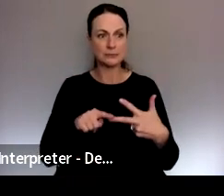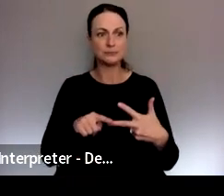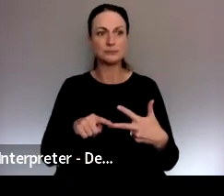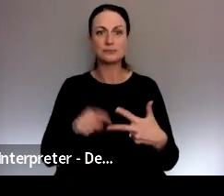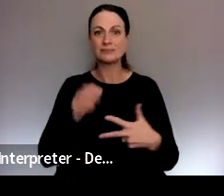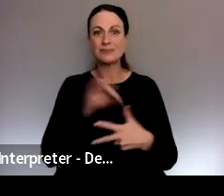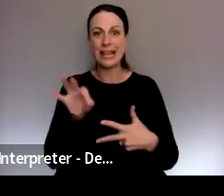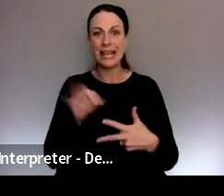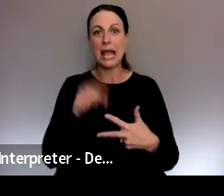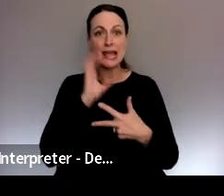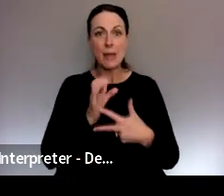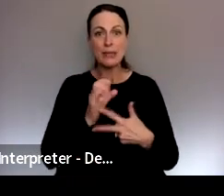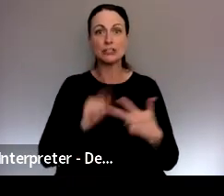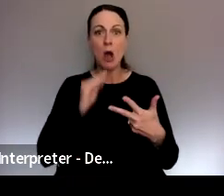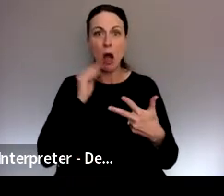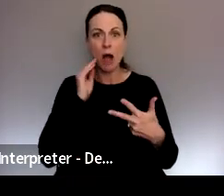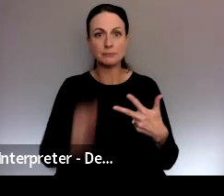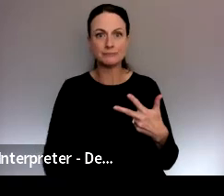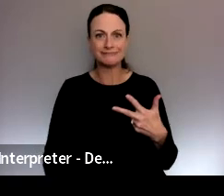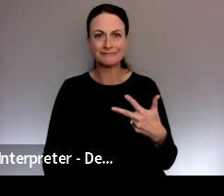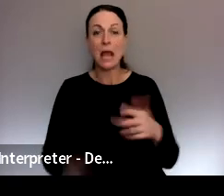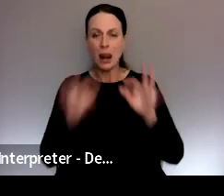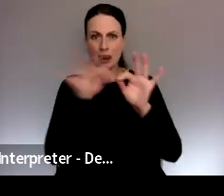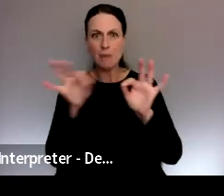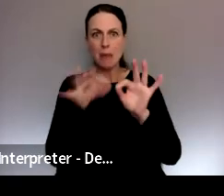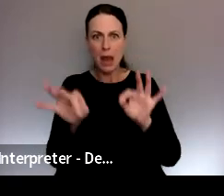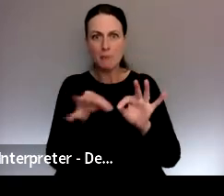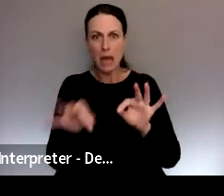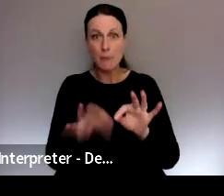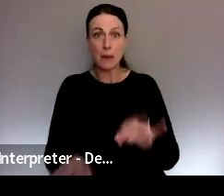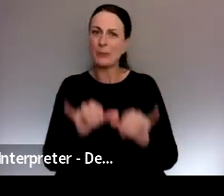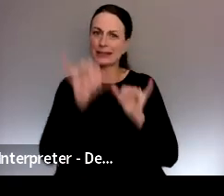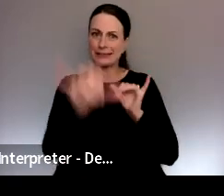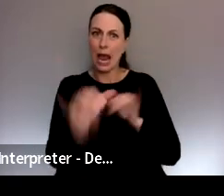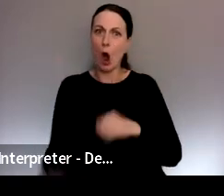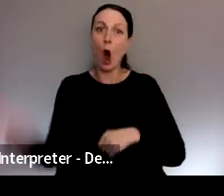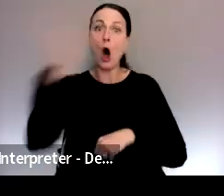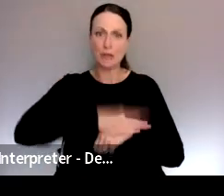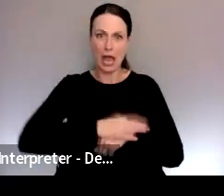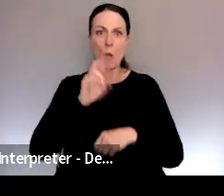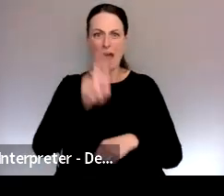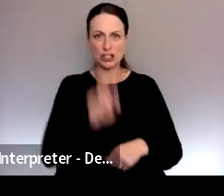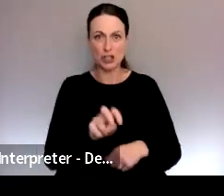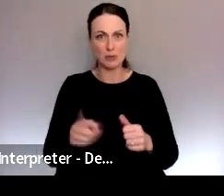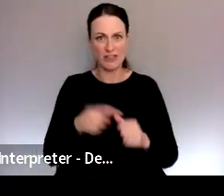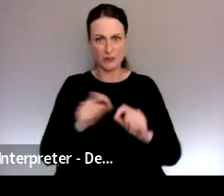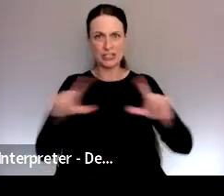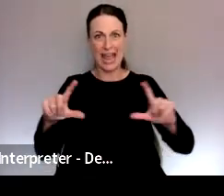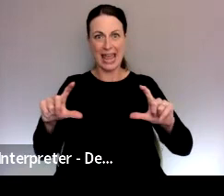Visited, link, image, home. Mark: Line by line, and we could be here all day, or I could jump to the first heading on the page.